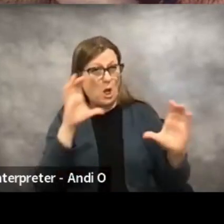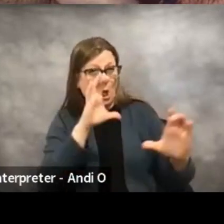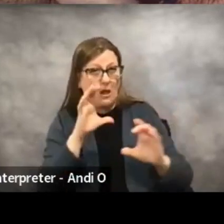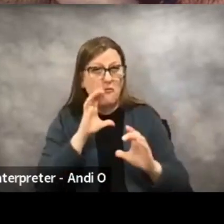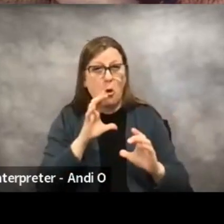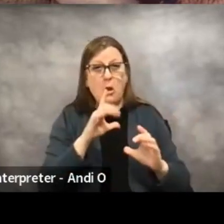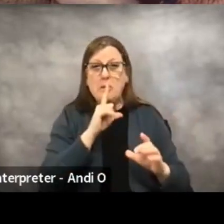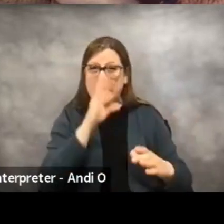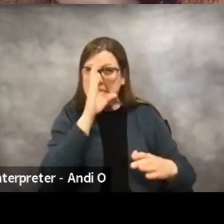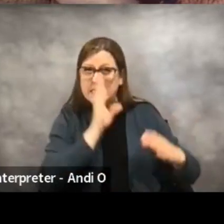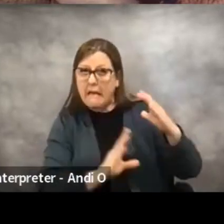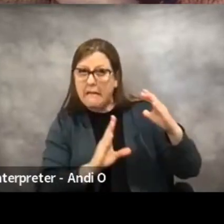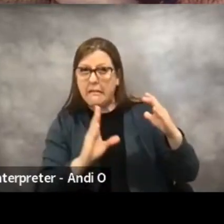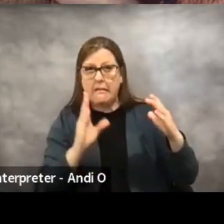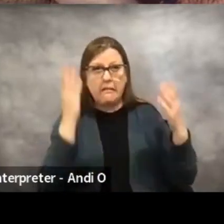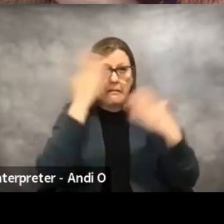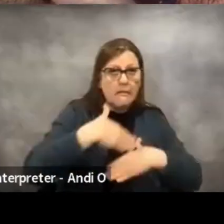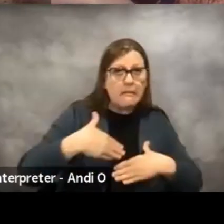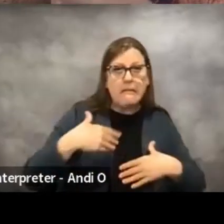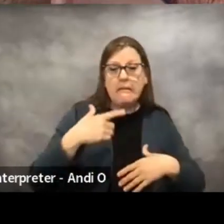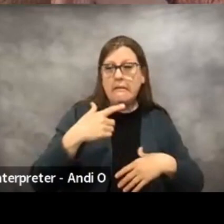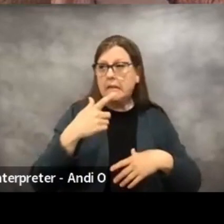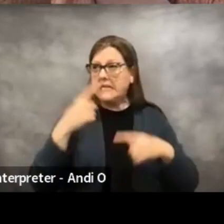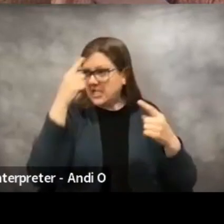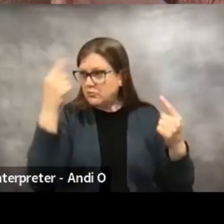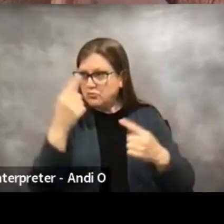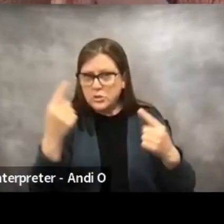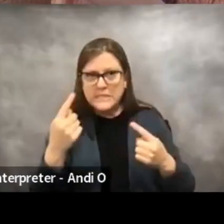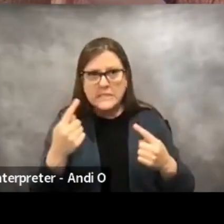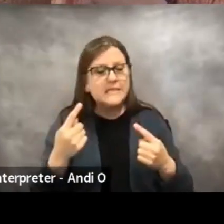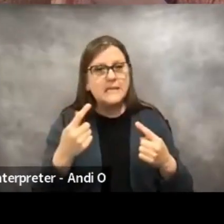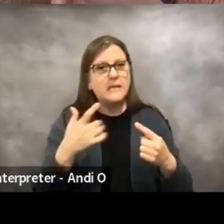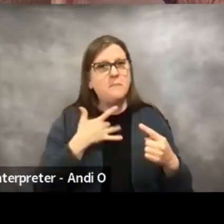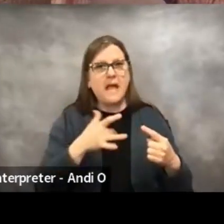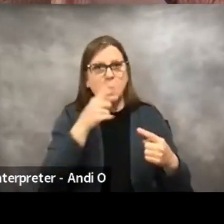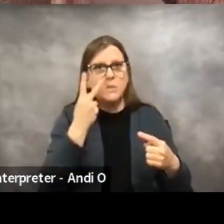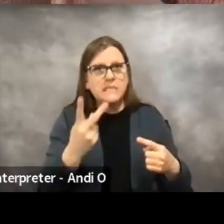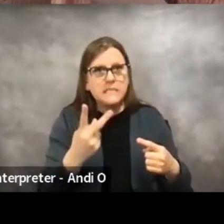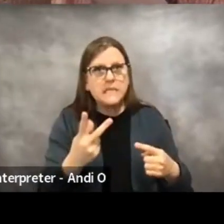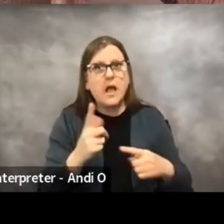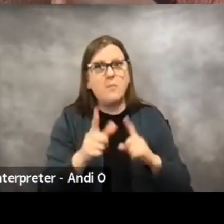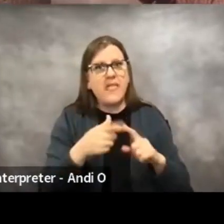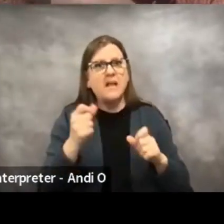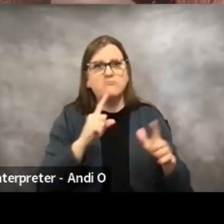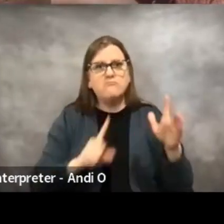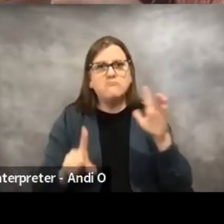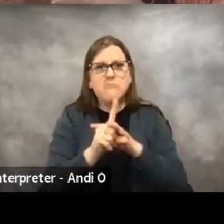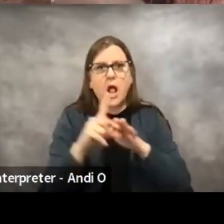brain that go undetected and can pop up is many different things they could pop up, I saw a